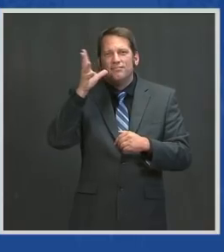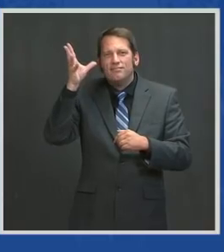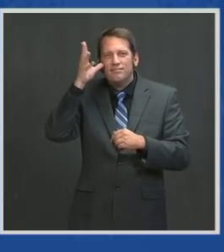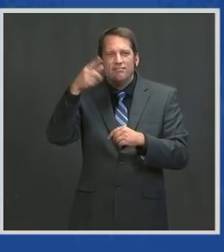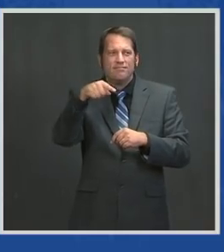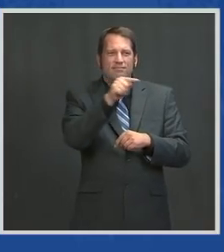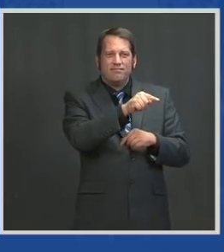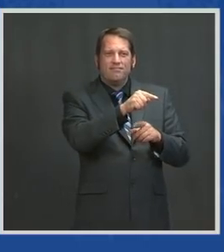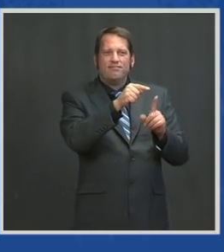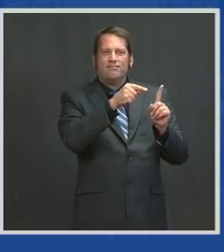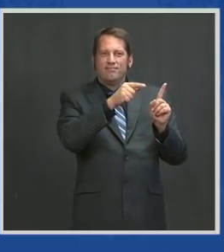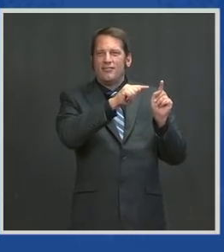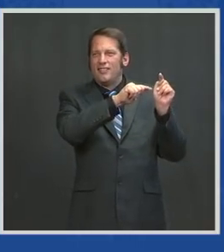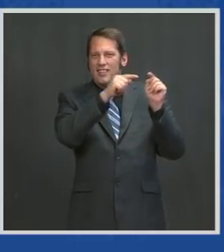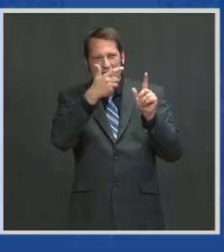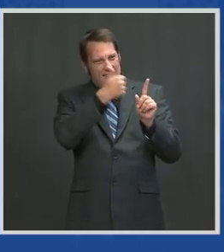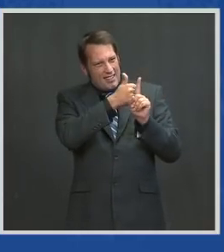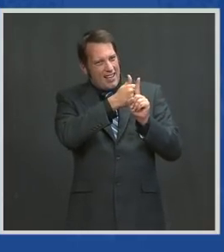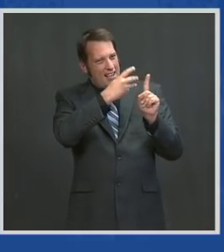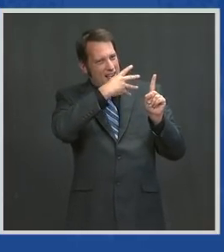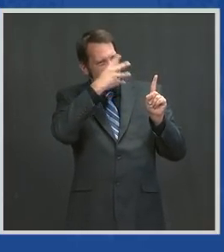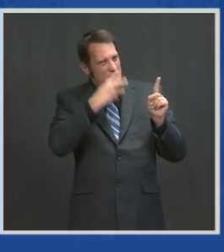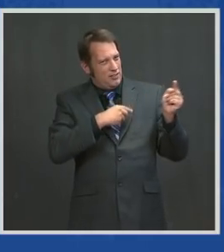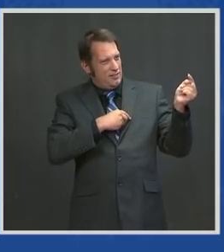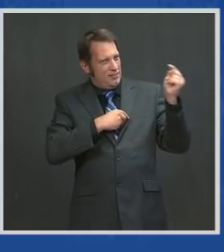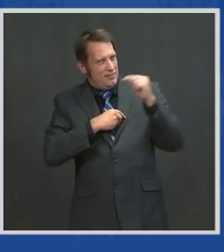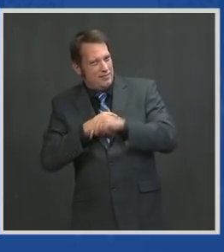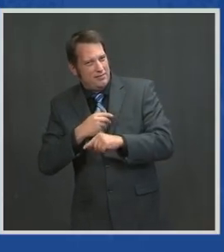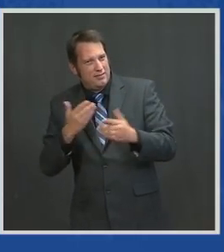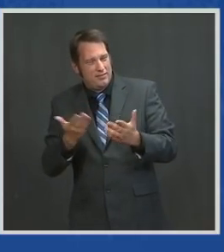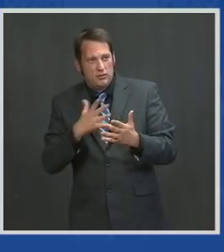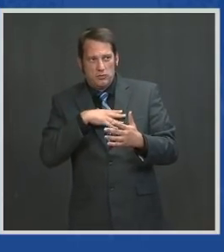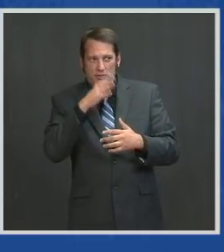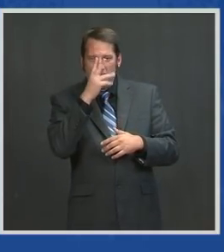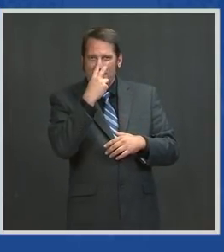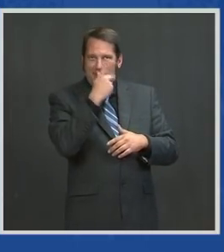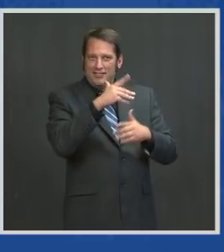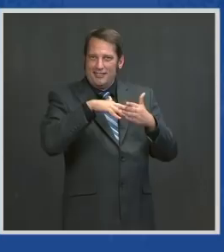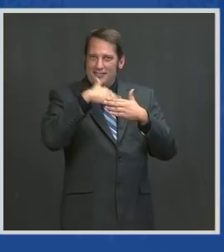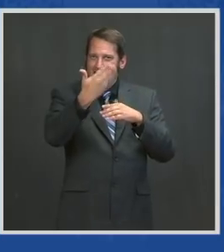We're going to see you next month. Now, tonight, tonight is a demonstration